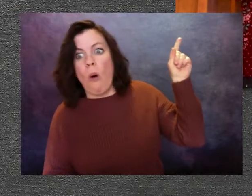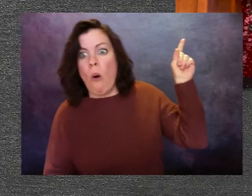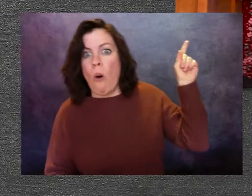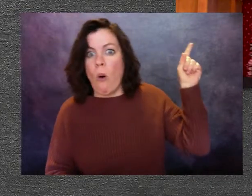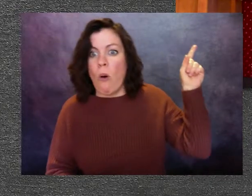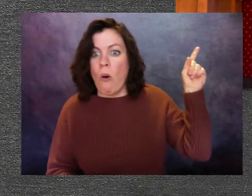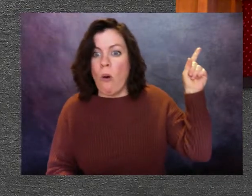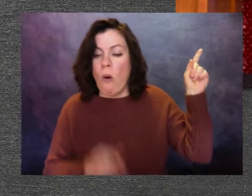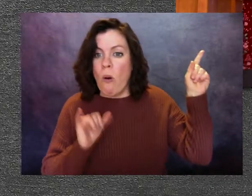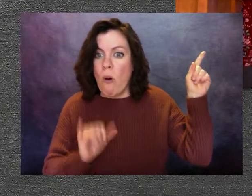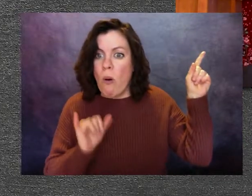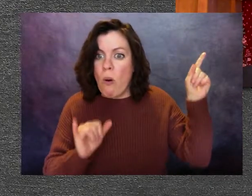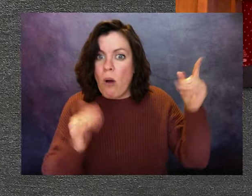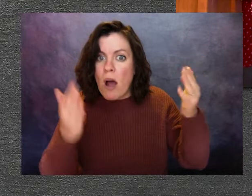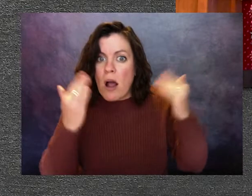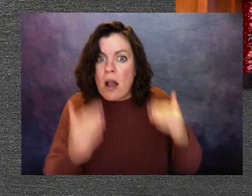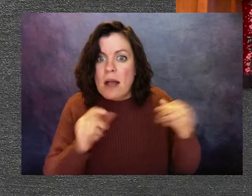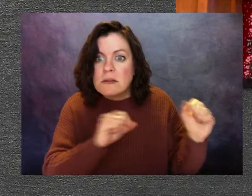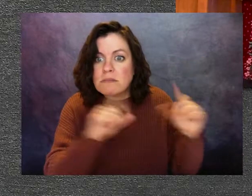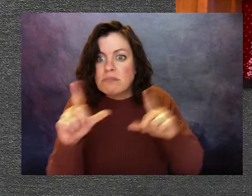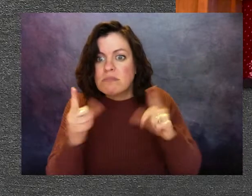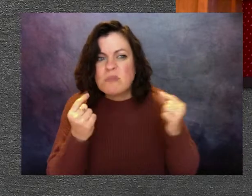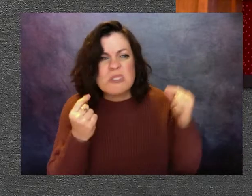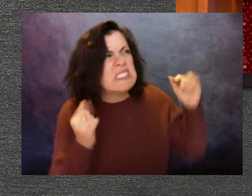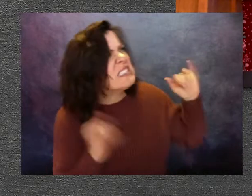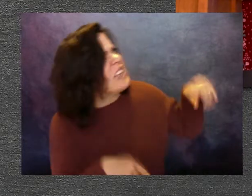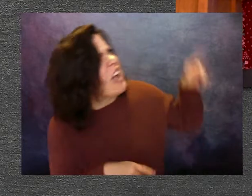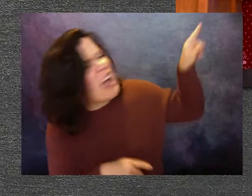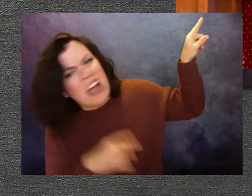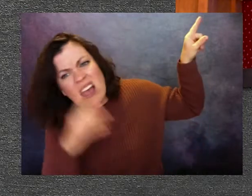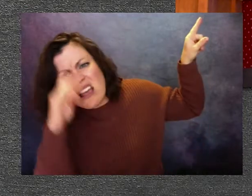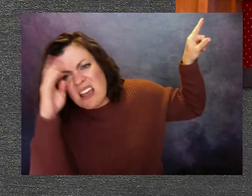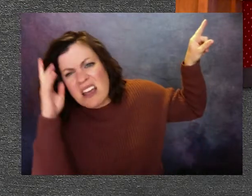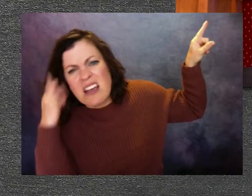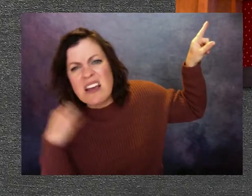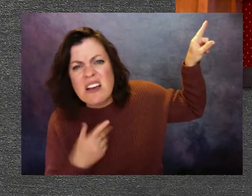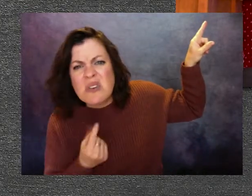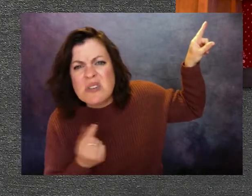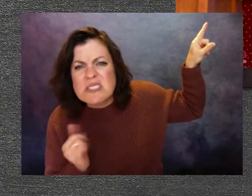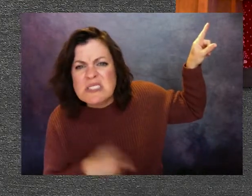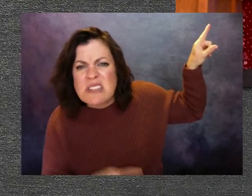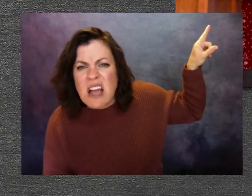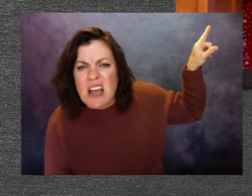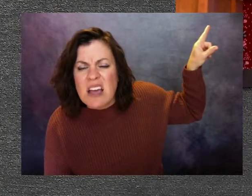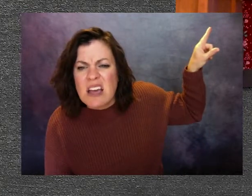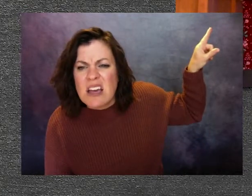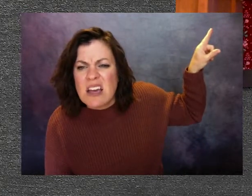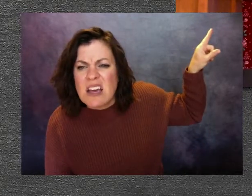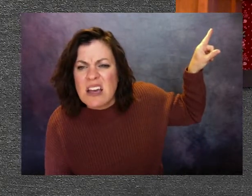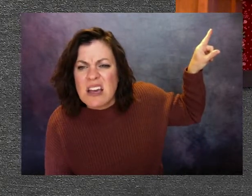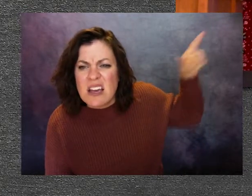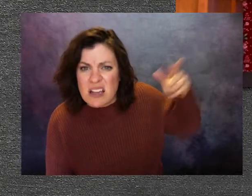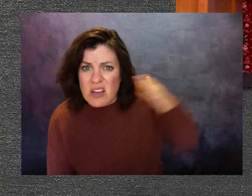Our next clue. What is that, my friends? Do you know Candy? Do you know what those are? You do? What are they?